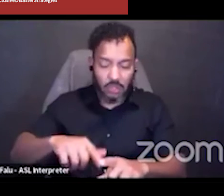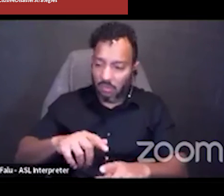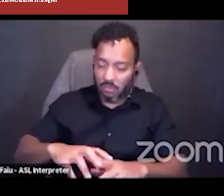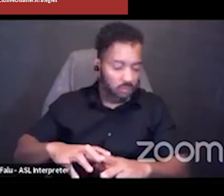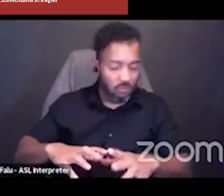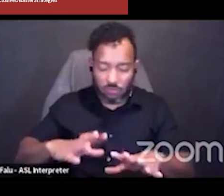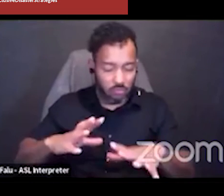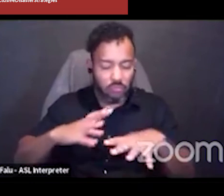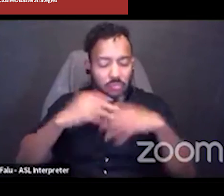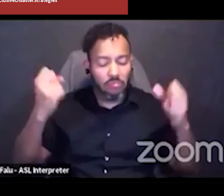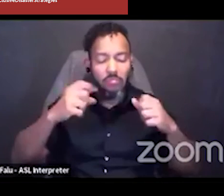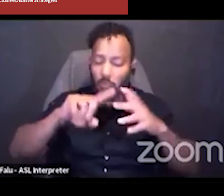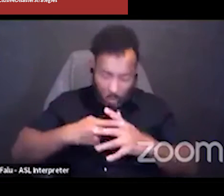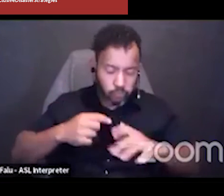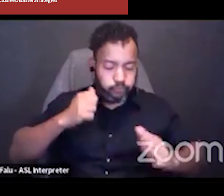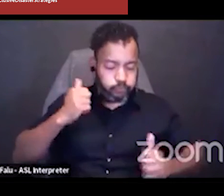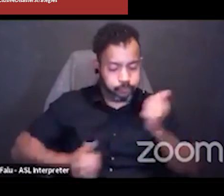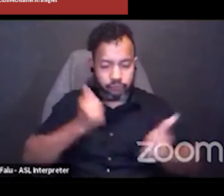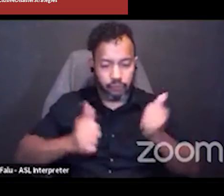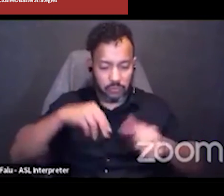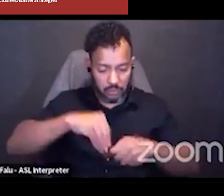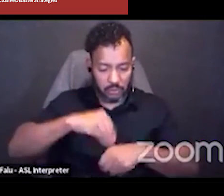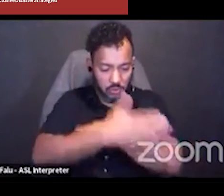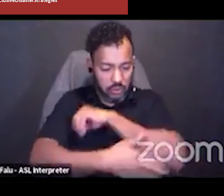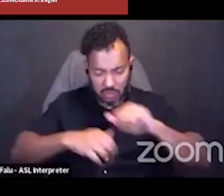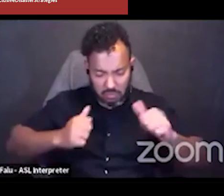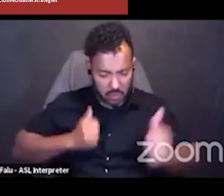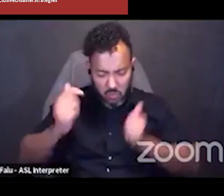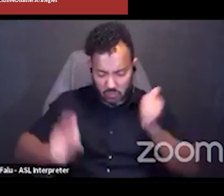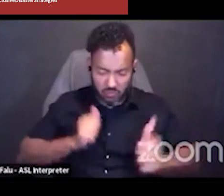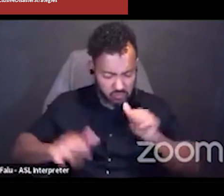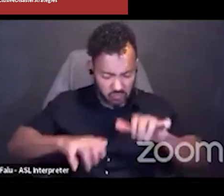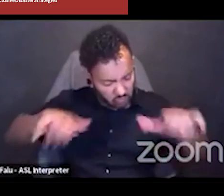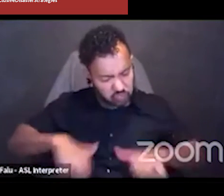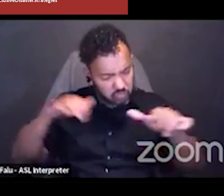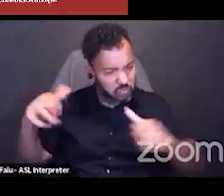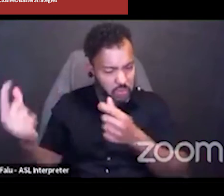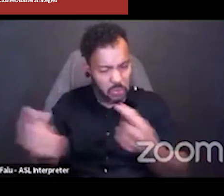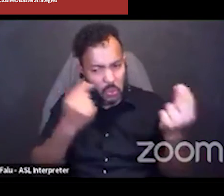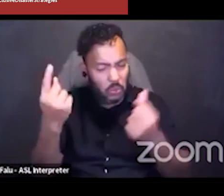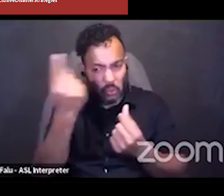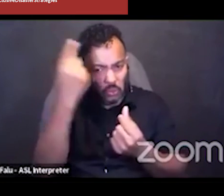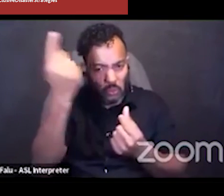disability community, I have done so much work with BLM over the years.